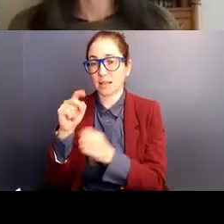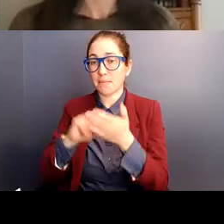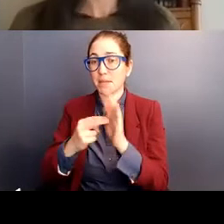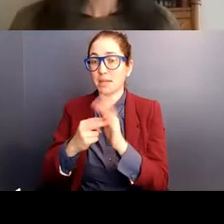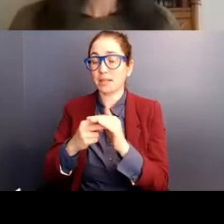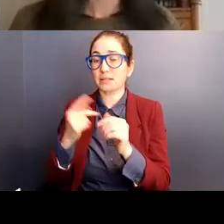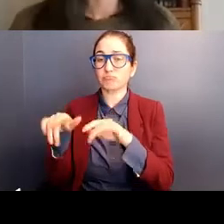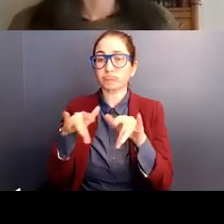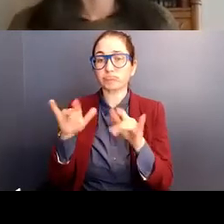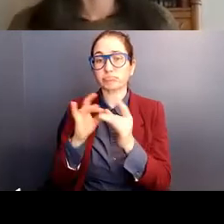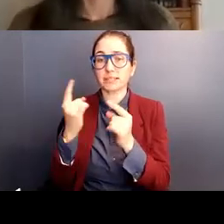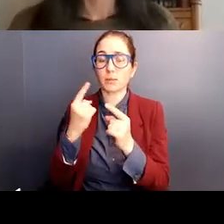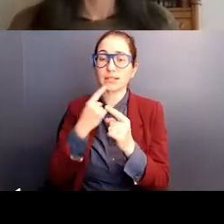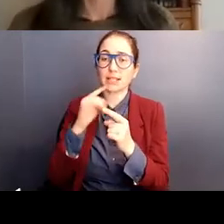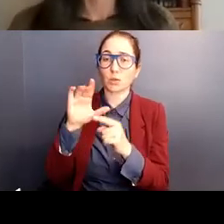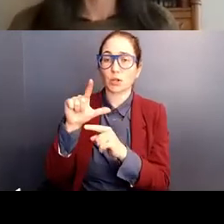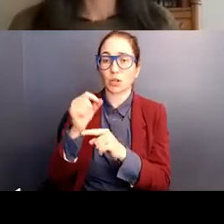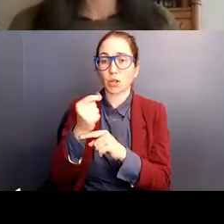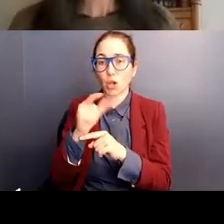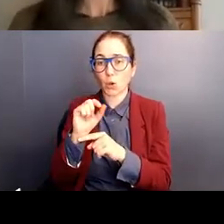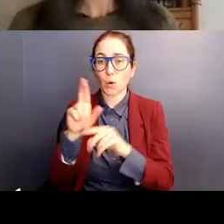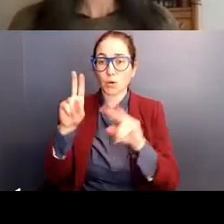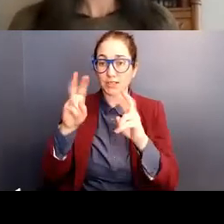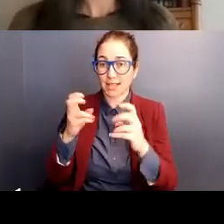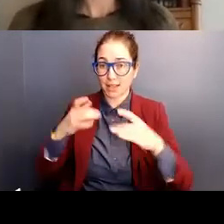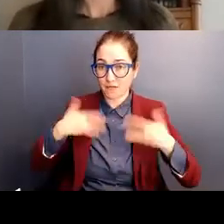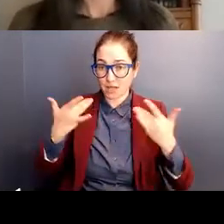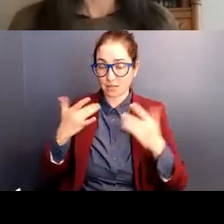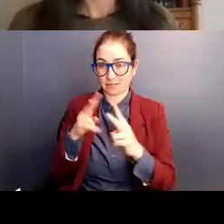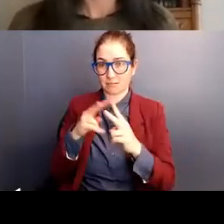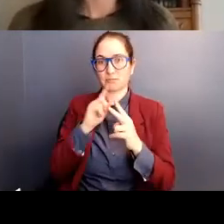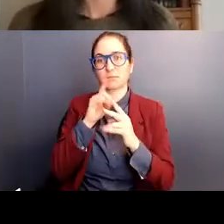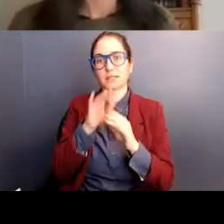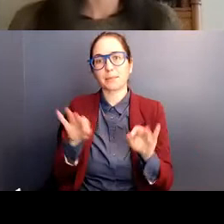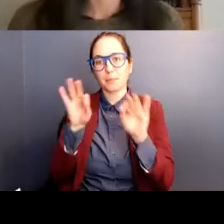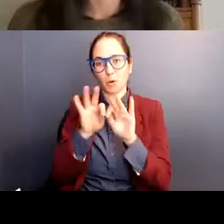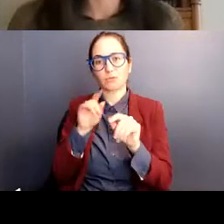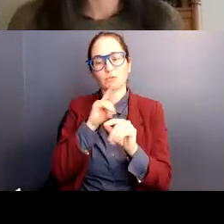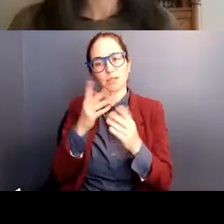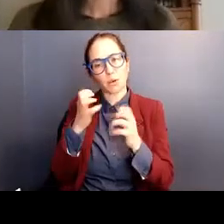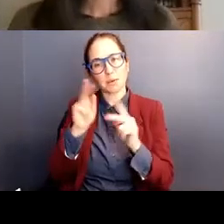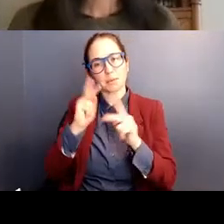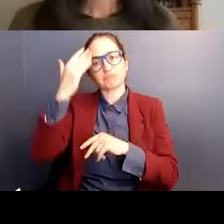your logo or saying the title of the event -- those are two really important things that you'd want people to know.